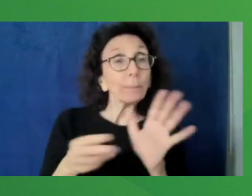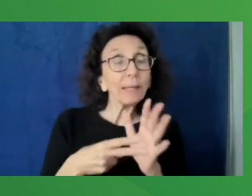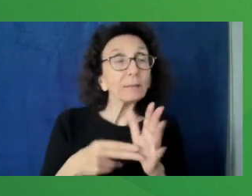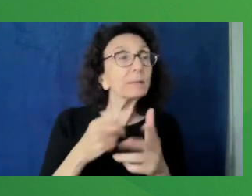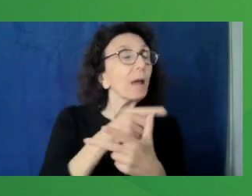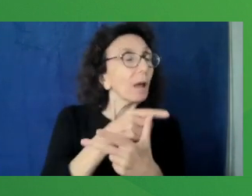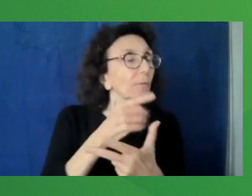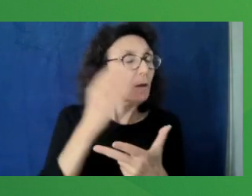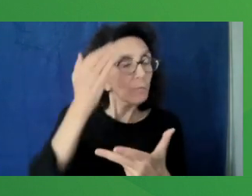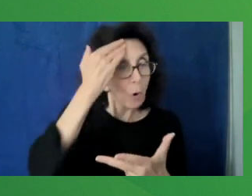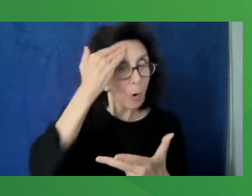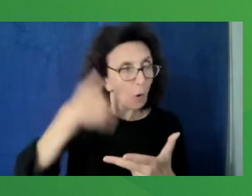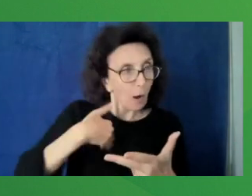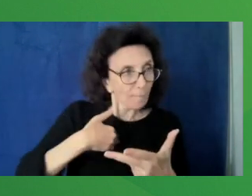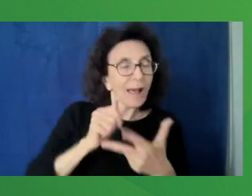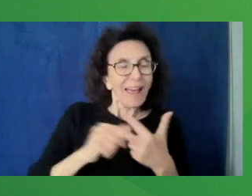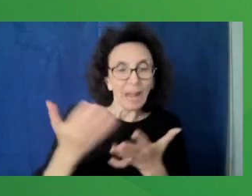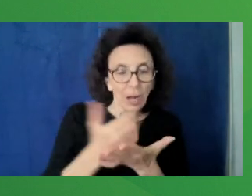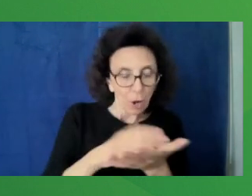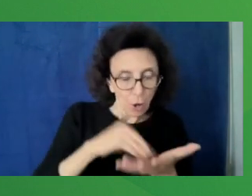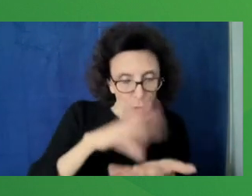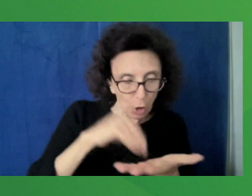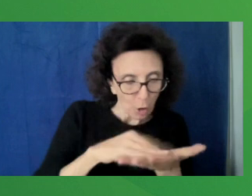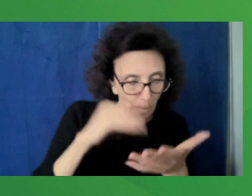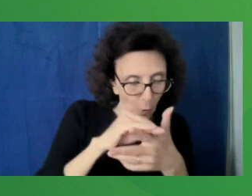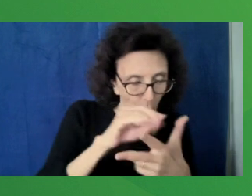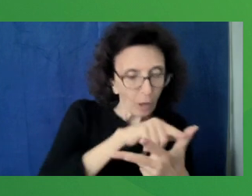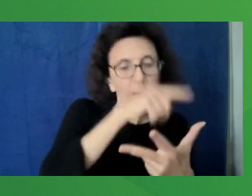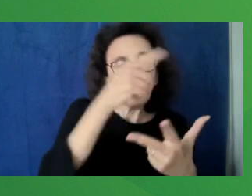knowledge that they've gathered and then do something with it. Apply it for social good,